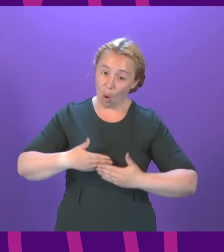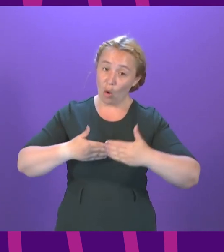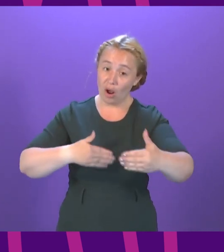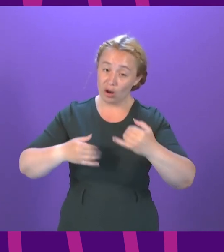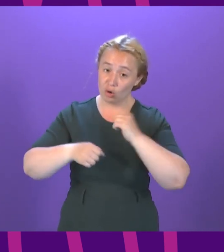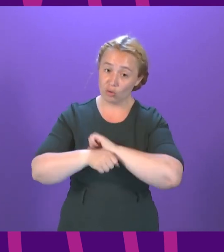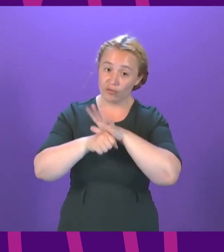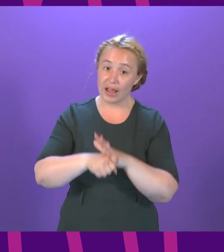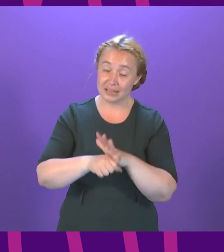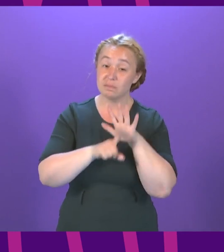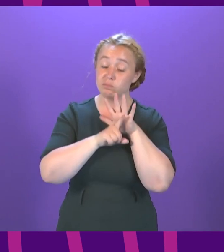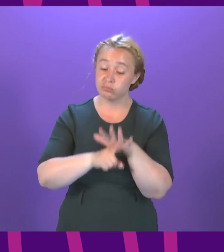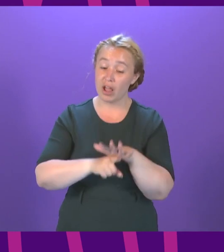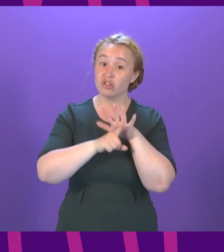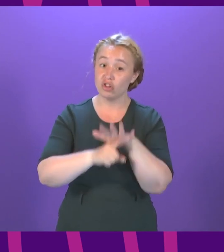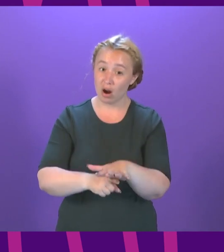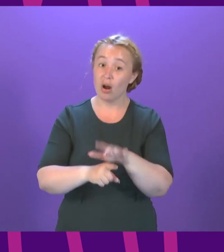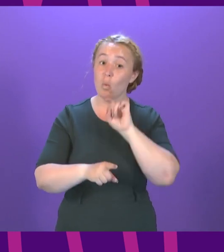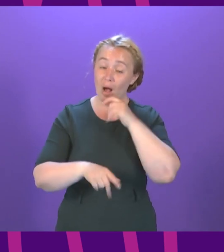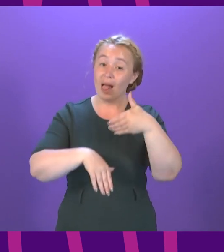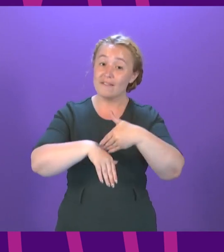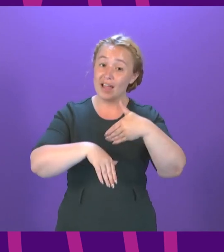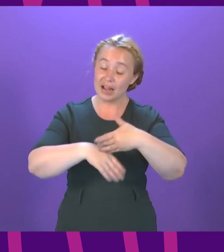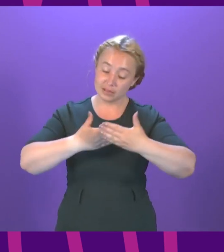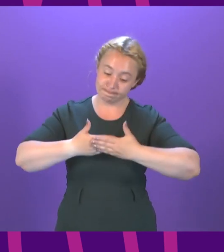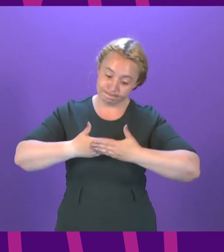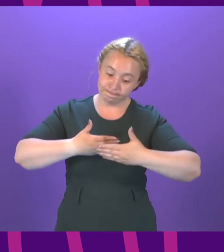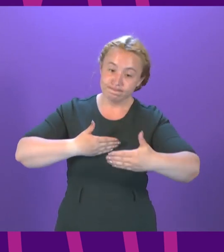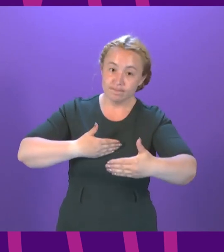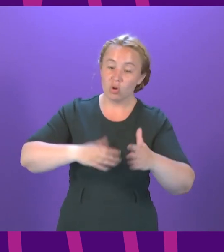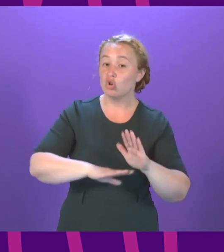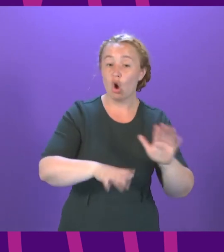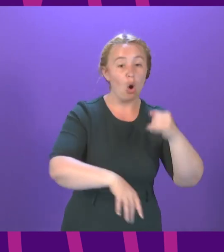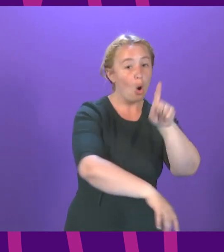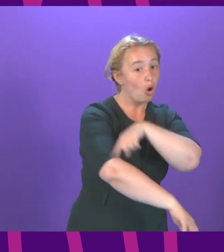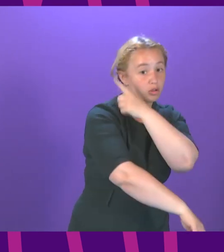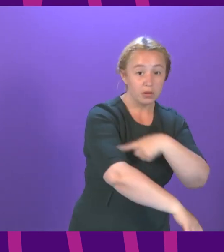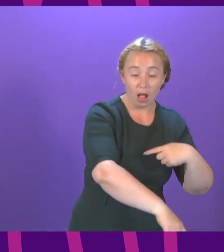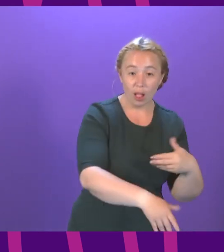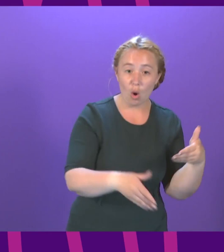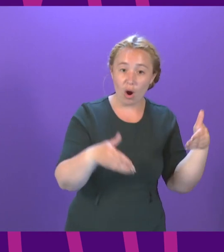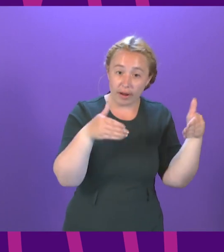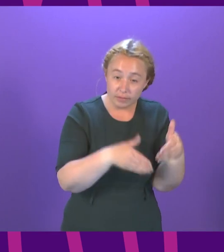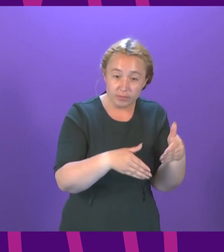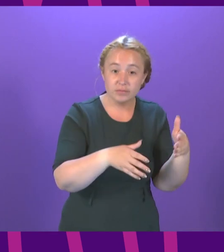the pressure relating to long Covid, which we heard about earlier, will be felt not necessarily in our hospitals or in our acute health service but in primary community services.